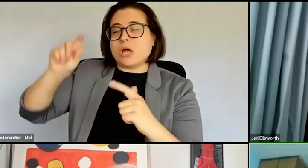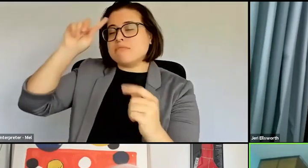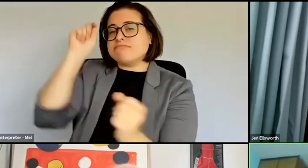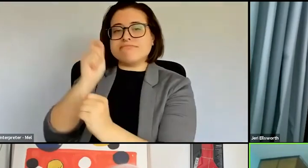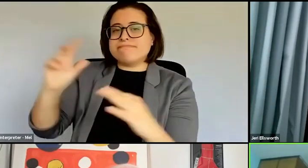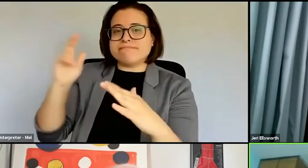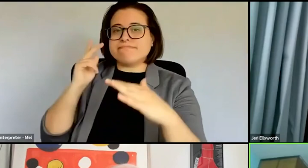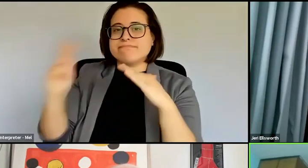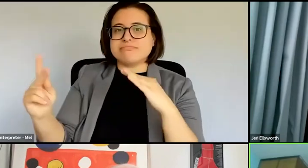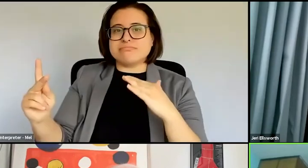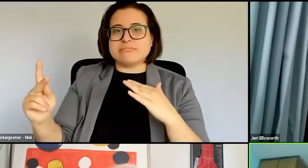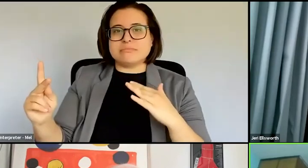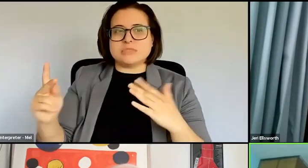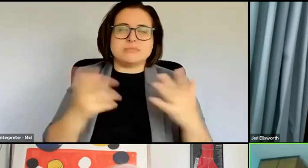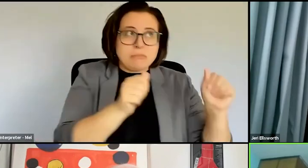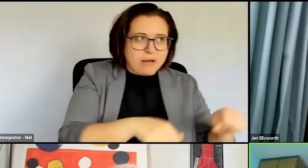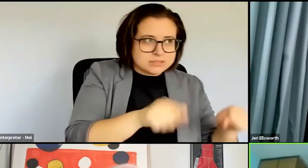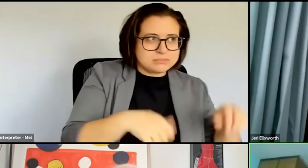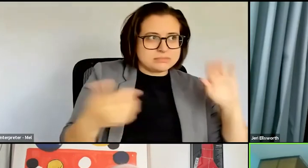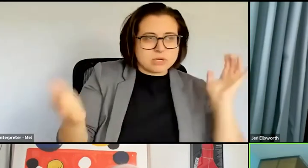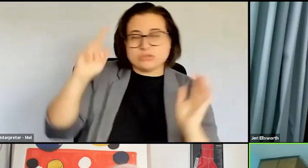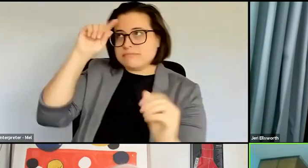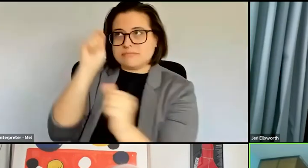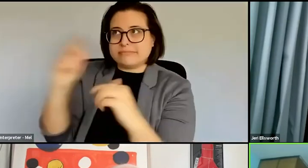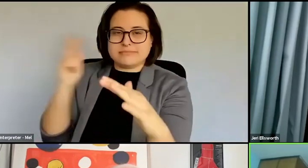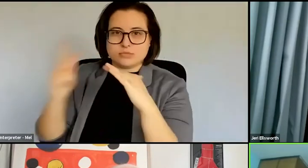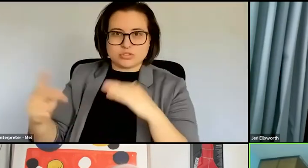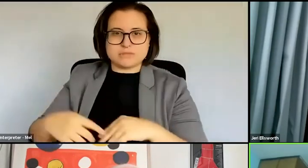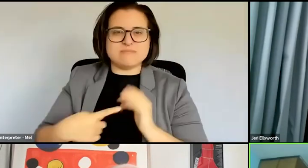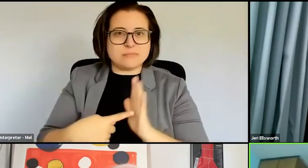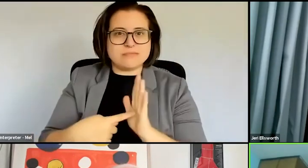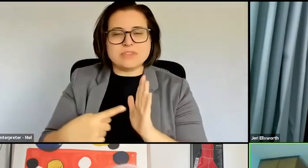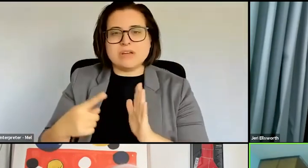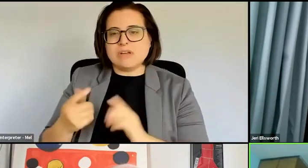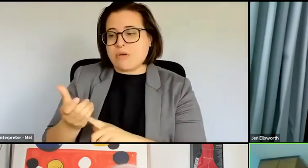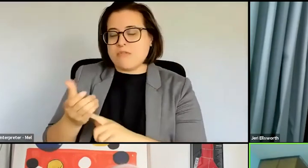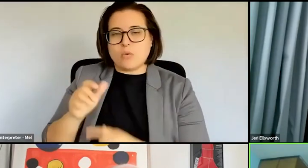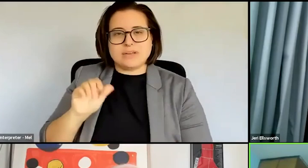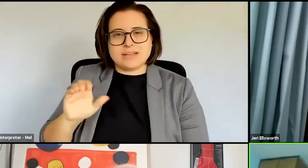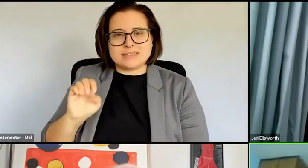envisioned. For example, the accelerometers in these phones are just incredibly good,